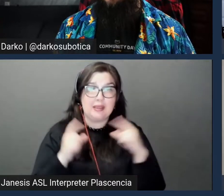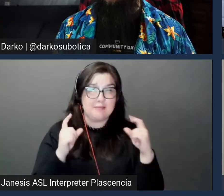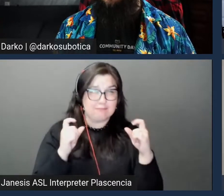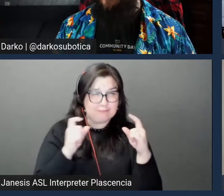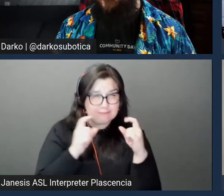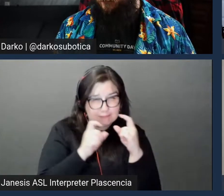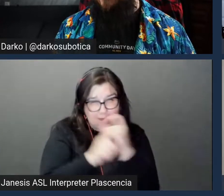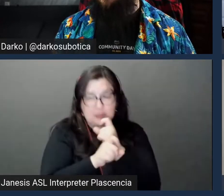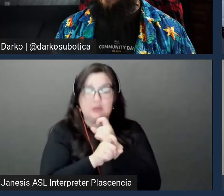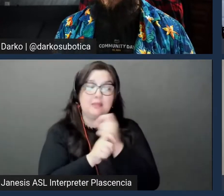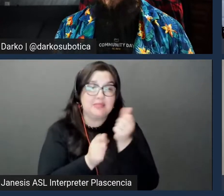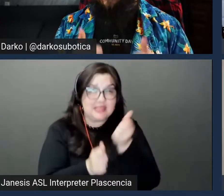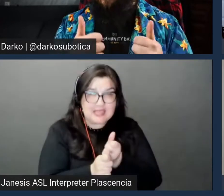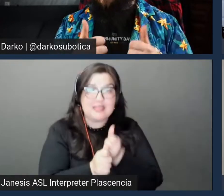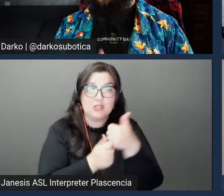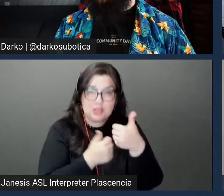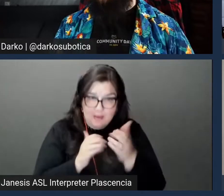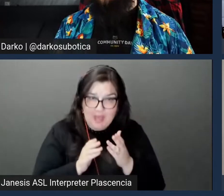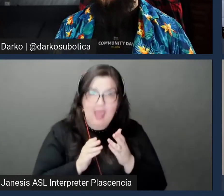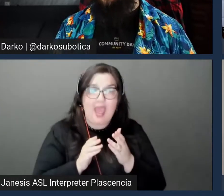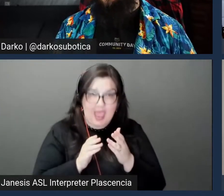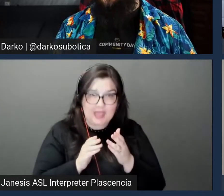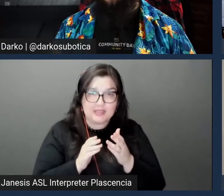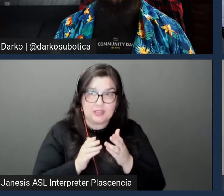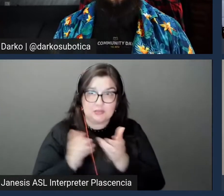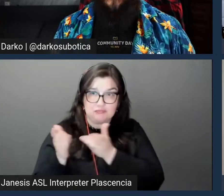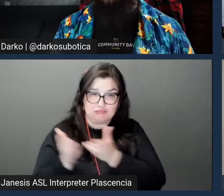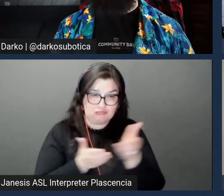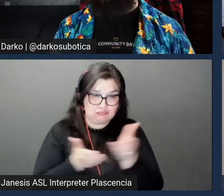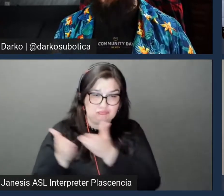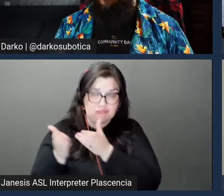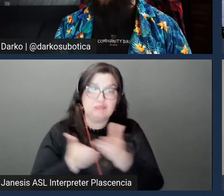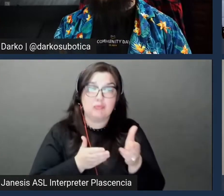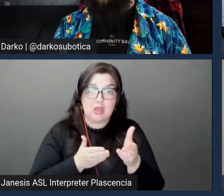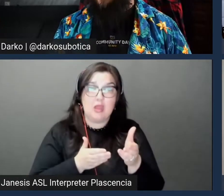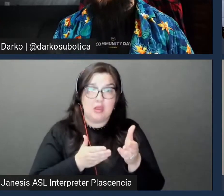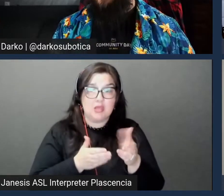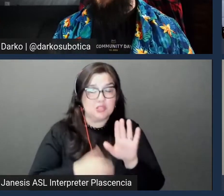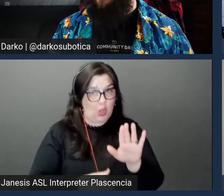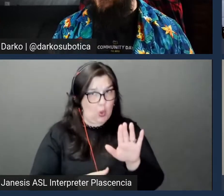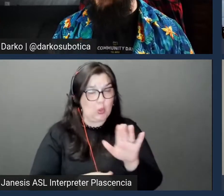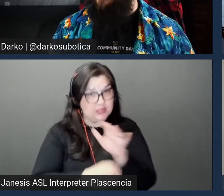between the appliance and the cloud. So we take security very seriously over here,